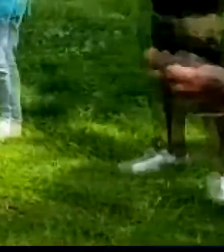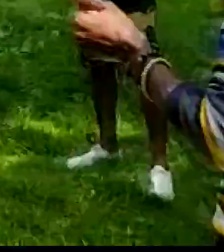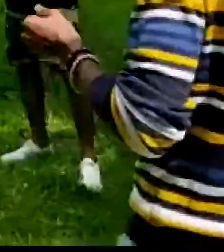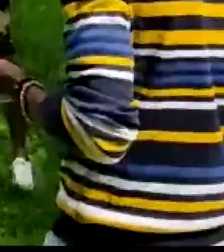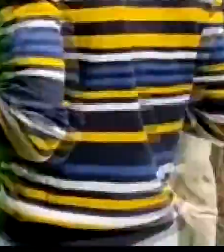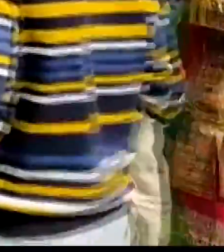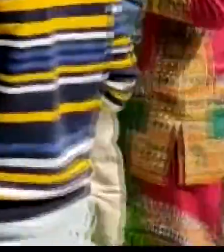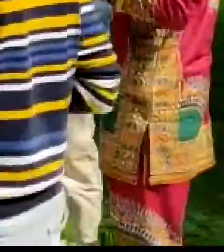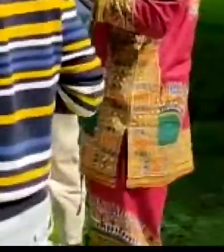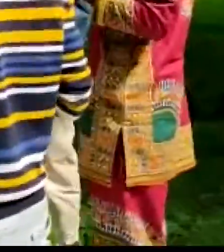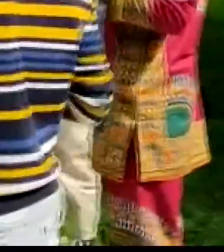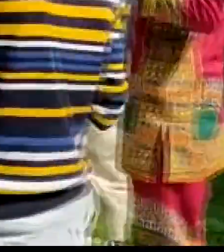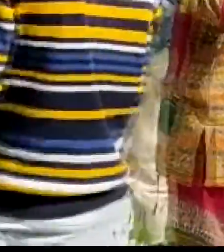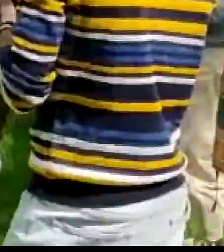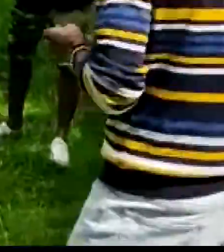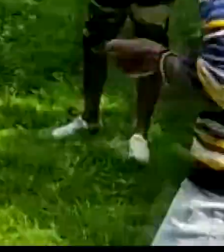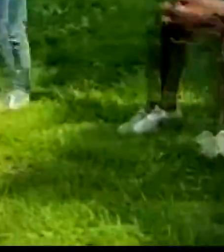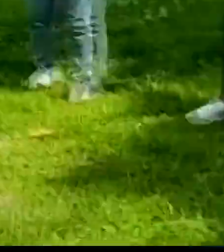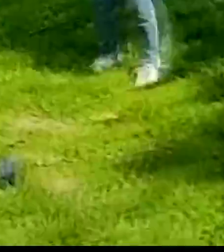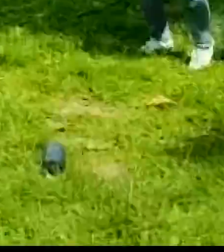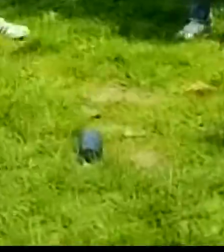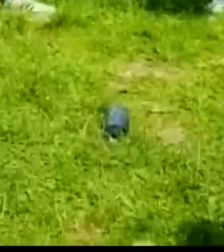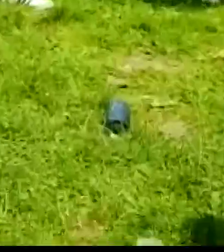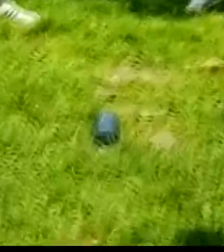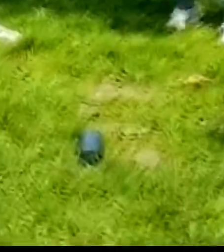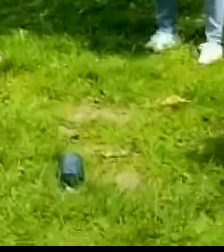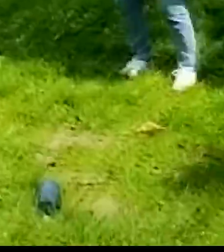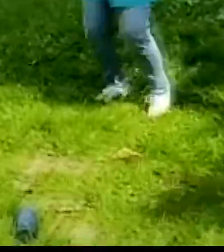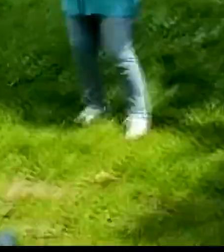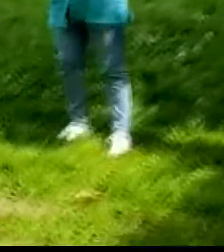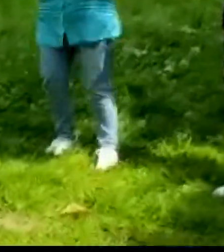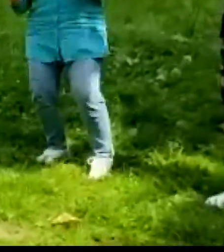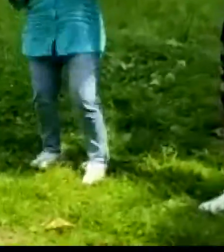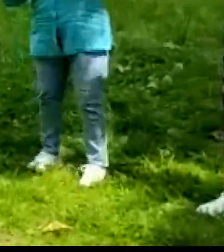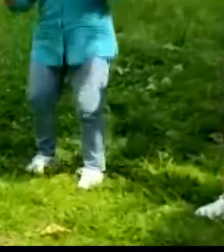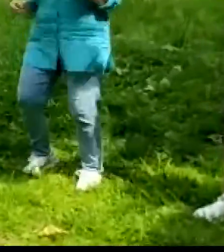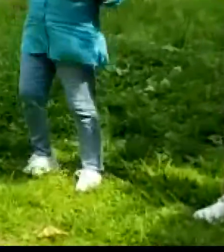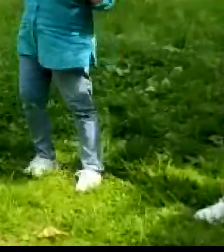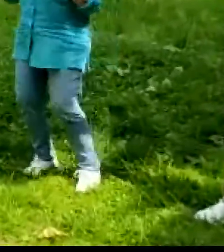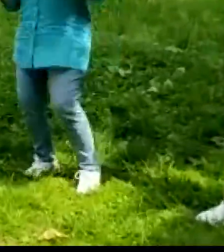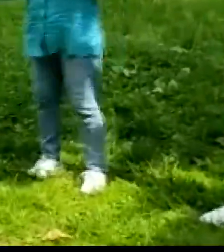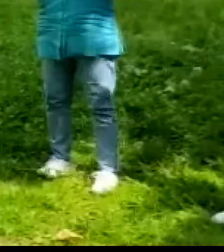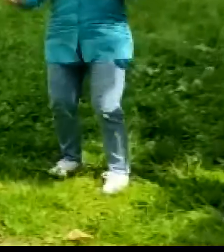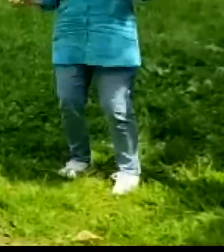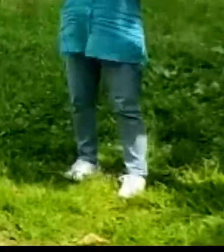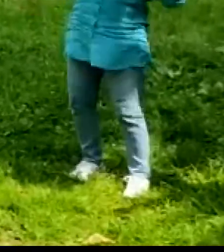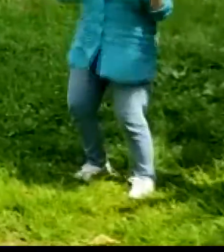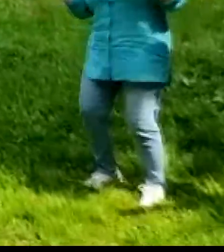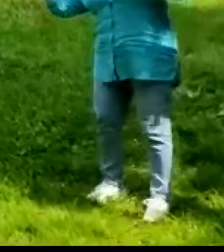the results of the research the methods and the tools experimented are collected in three